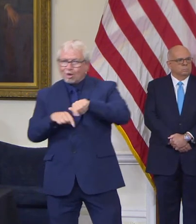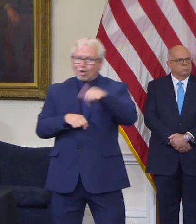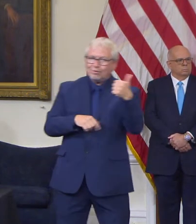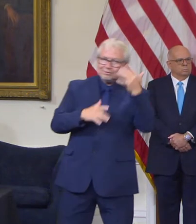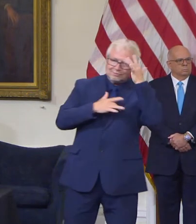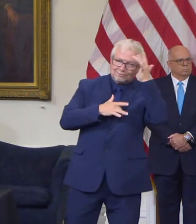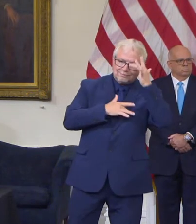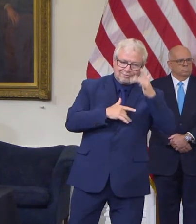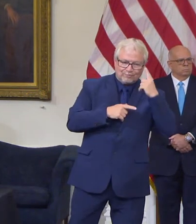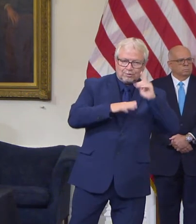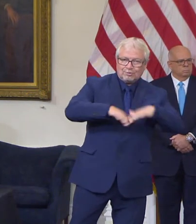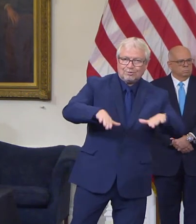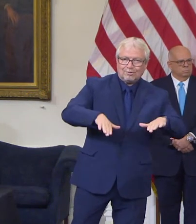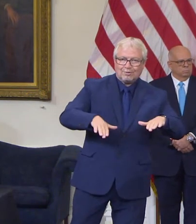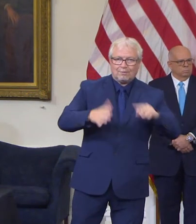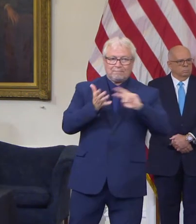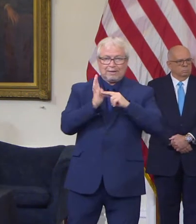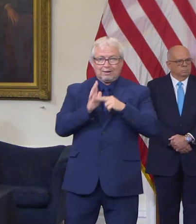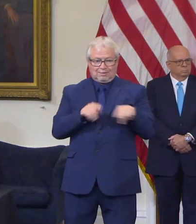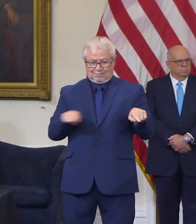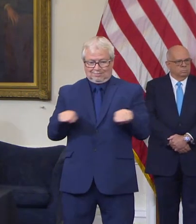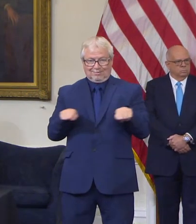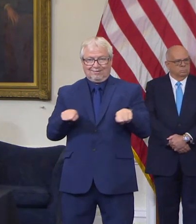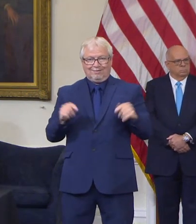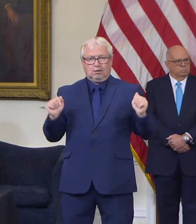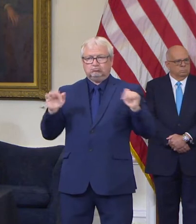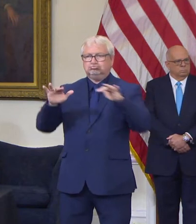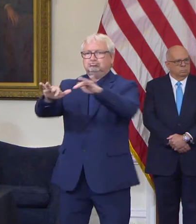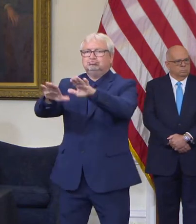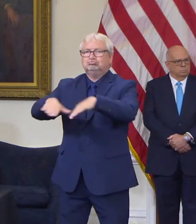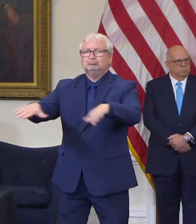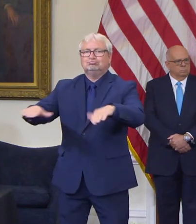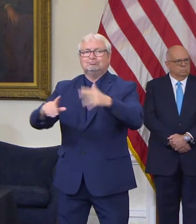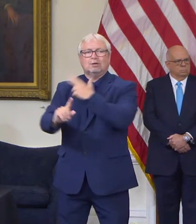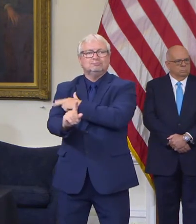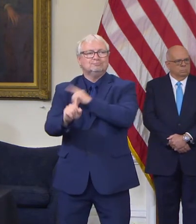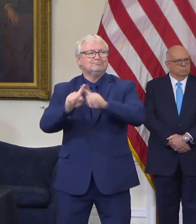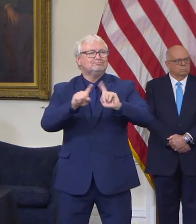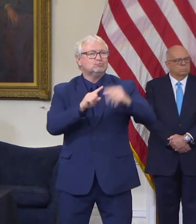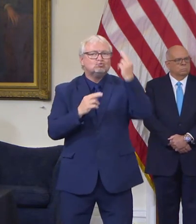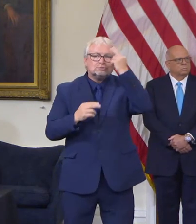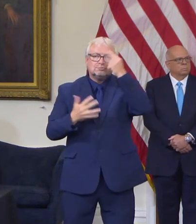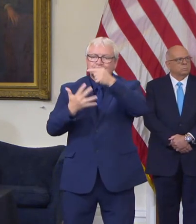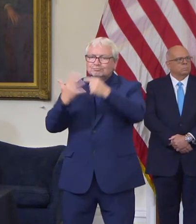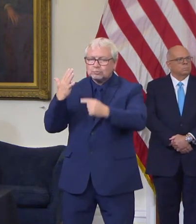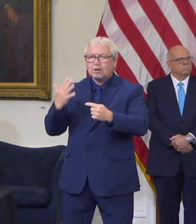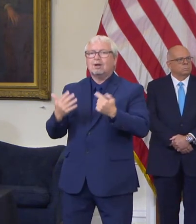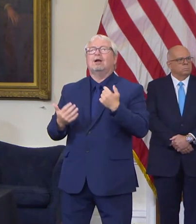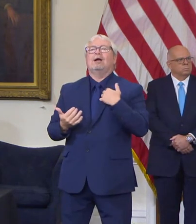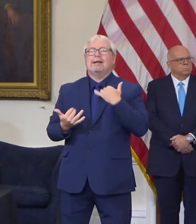year than is However, other viruses are affecting children earlier this typical, leading to more hospitalizations and ER visits. Each of us should be asking: What can I do?